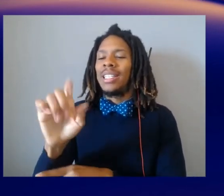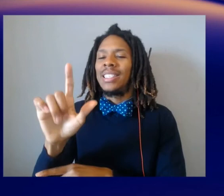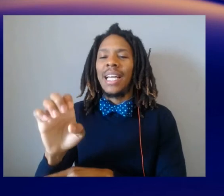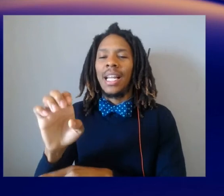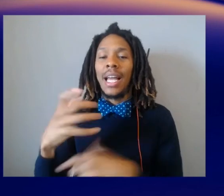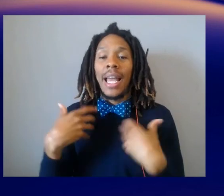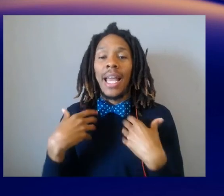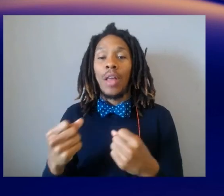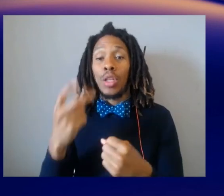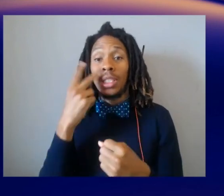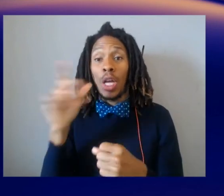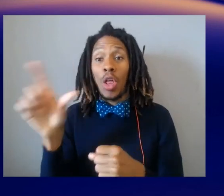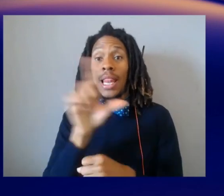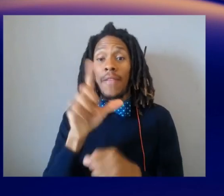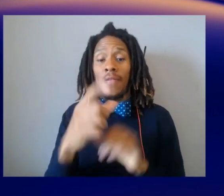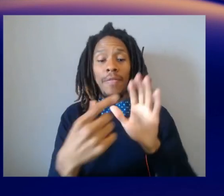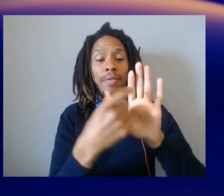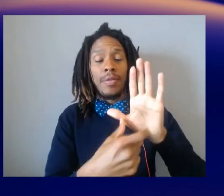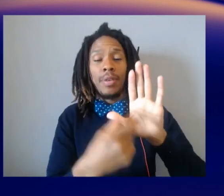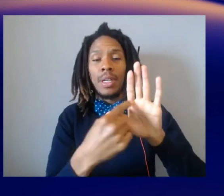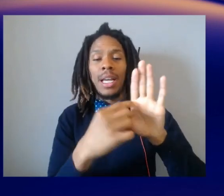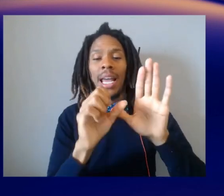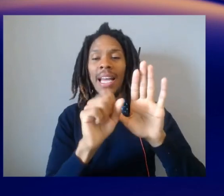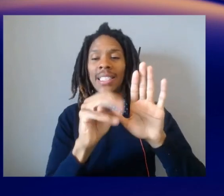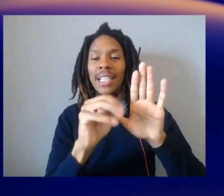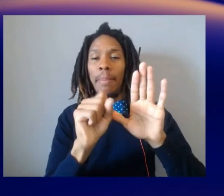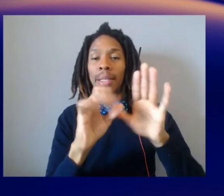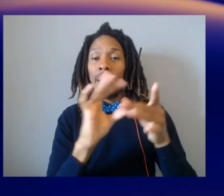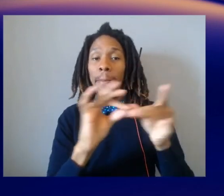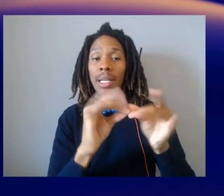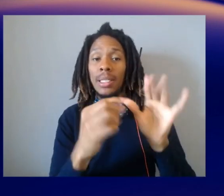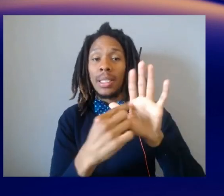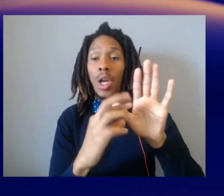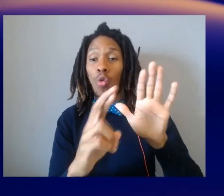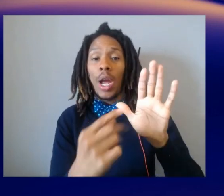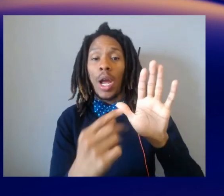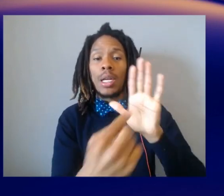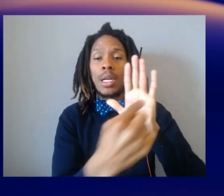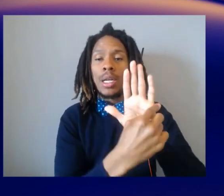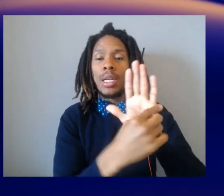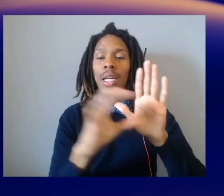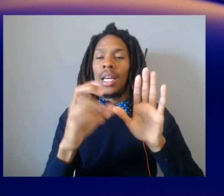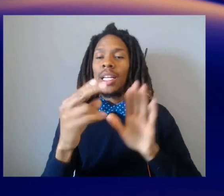is actually just my SMS message. And then on the right is Chime SDK.